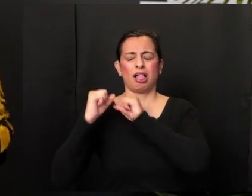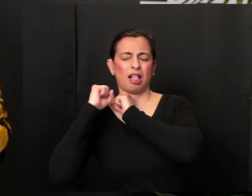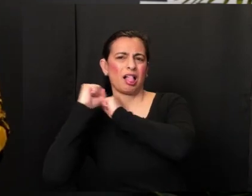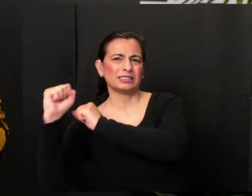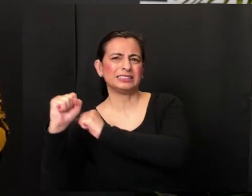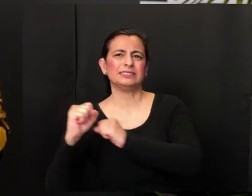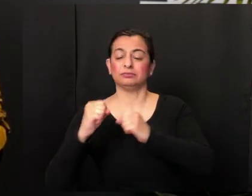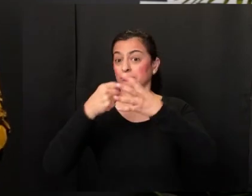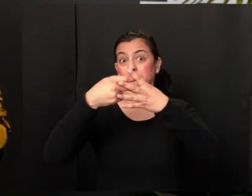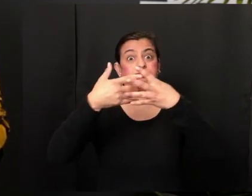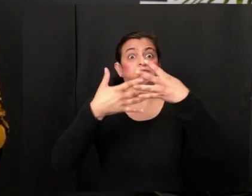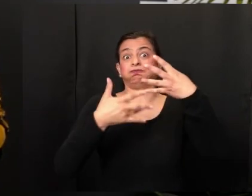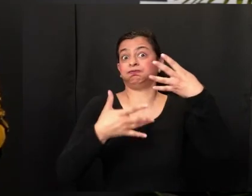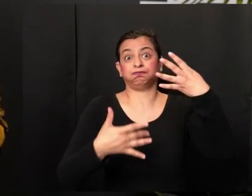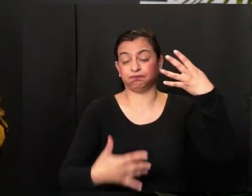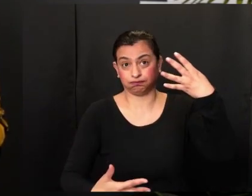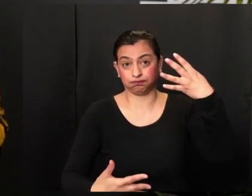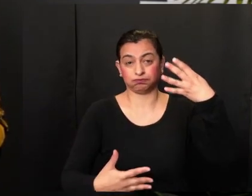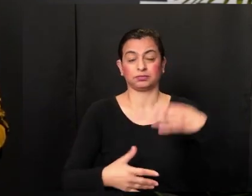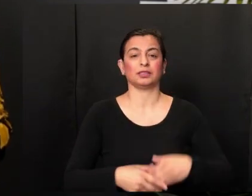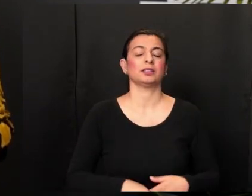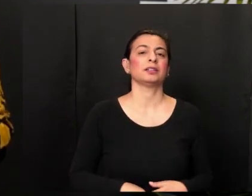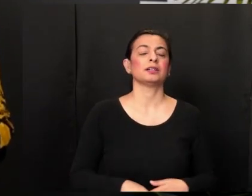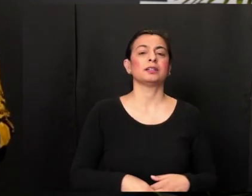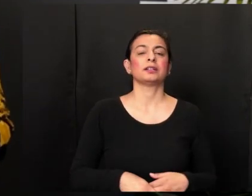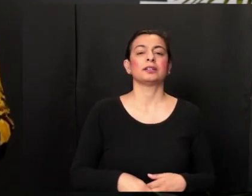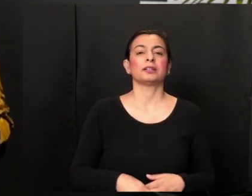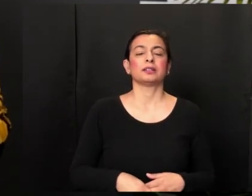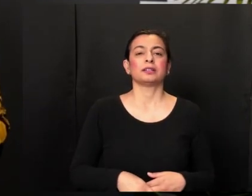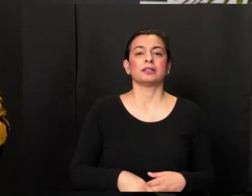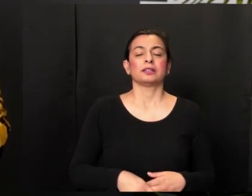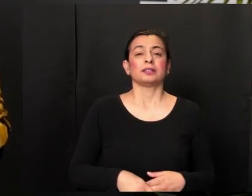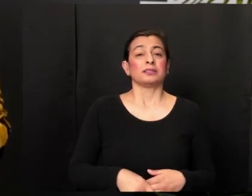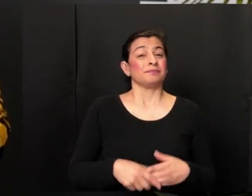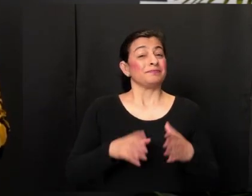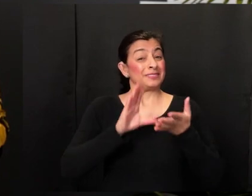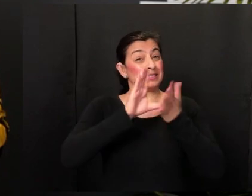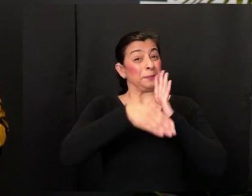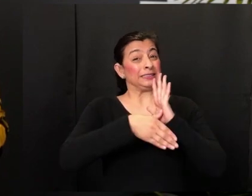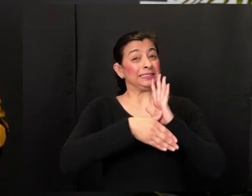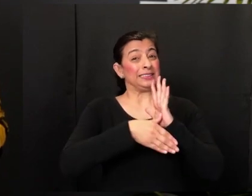and the list goes on. A disability, in the legal sense,